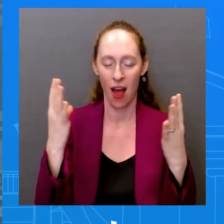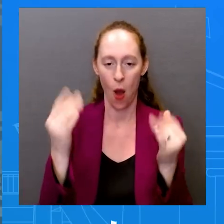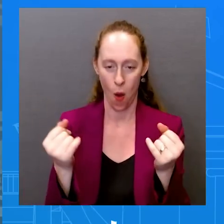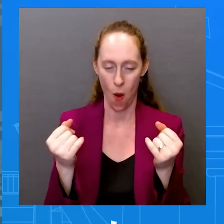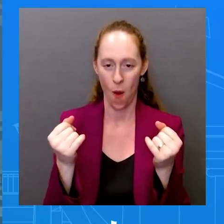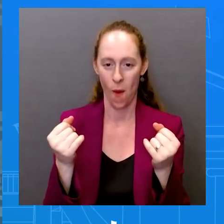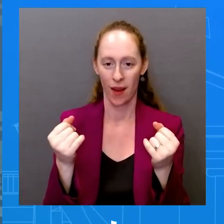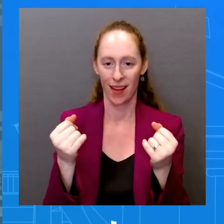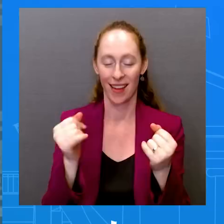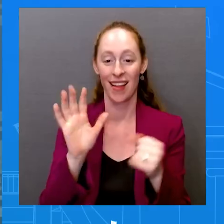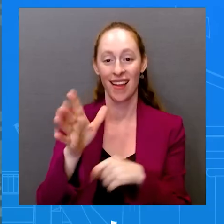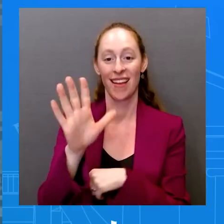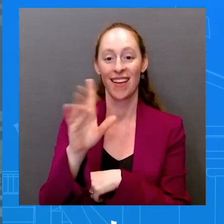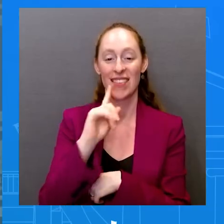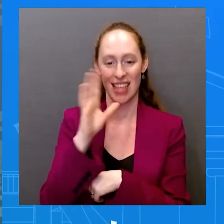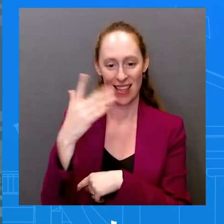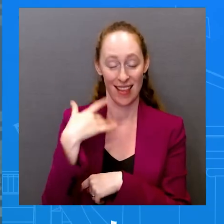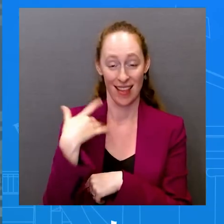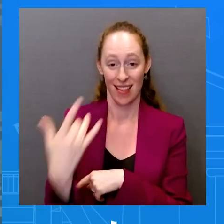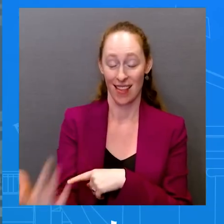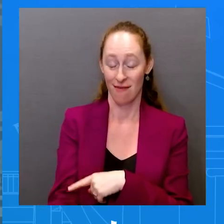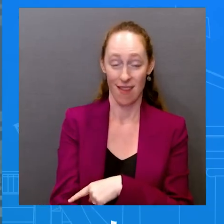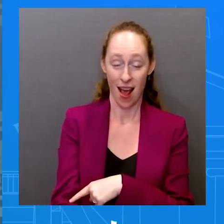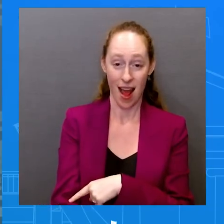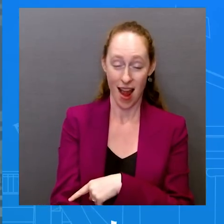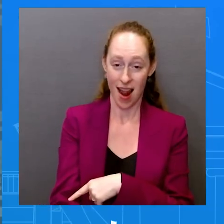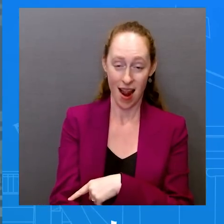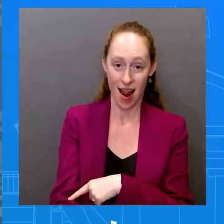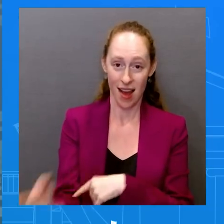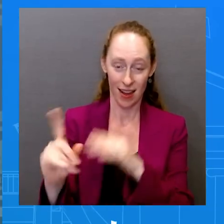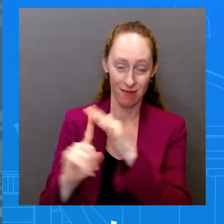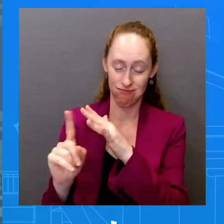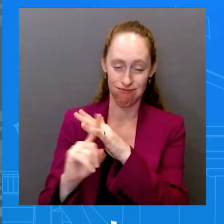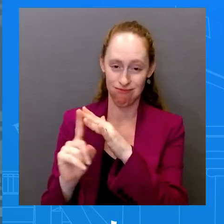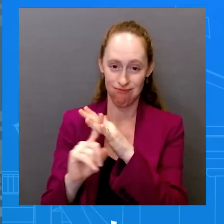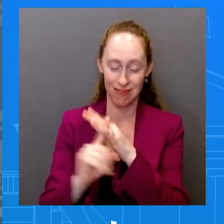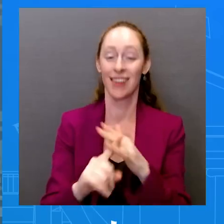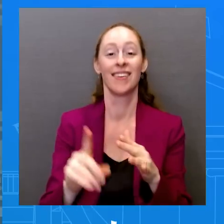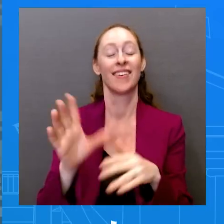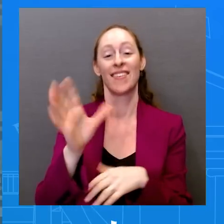All right, let's do this again. The President has been briefed and will be updated throughout the day